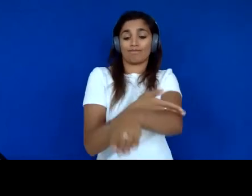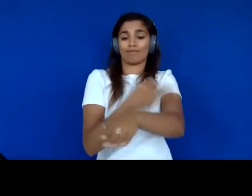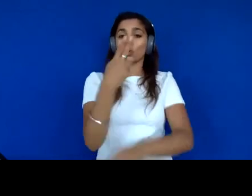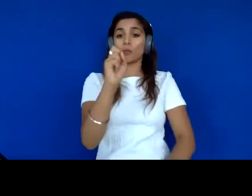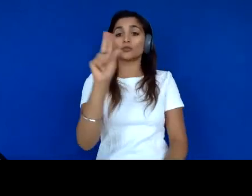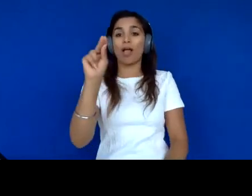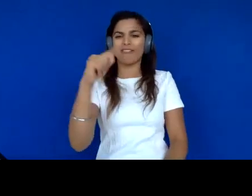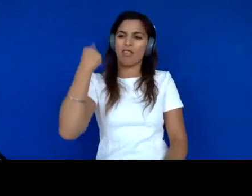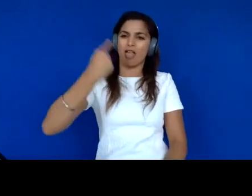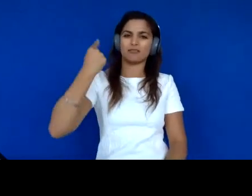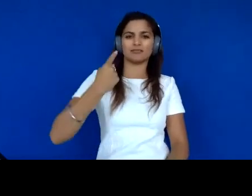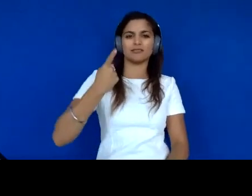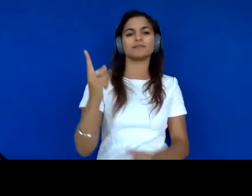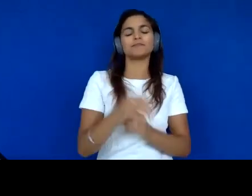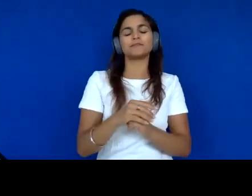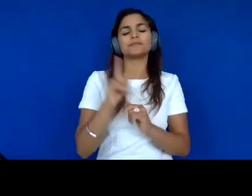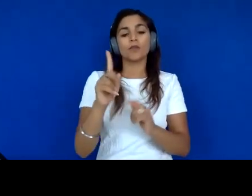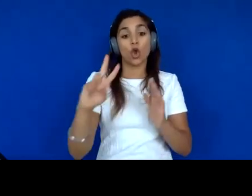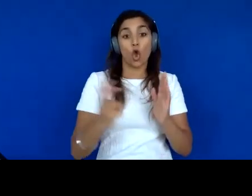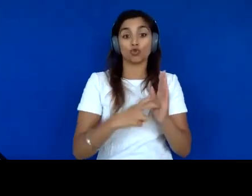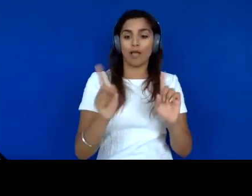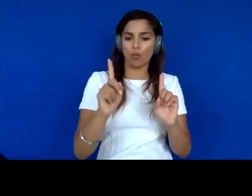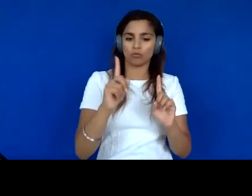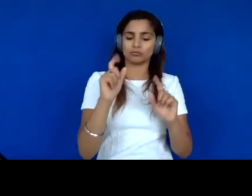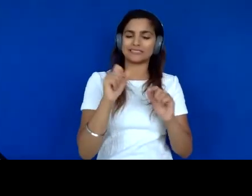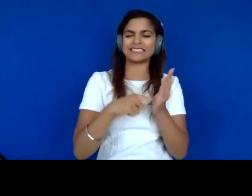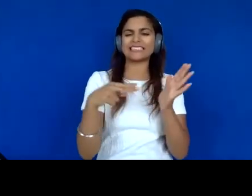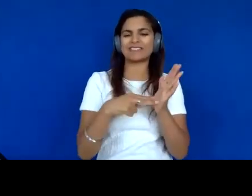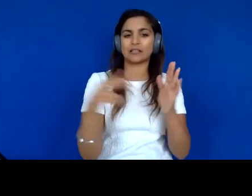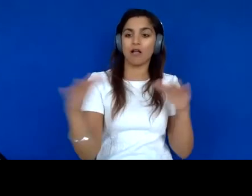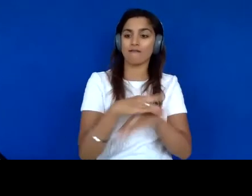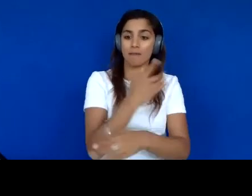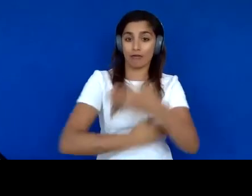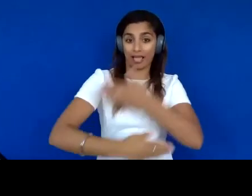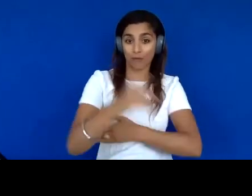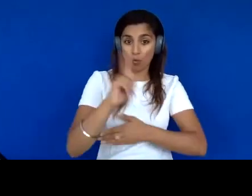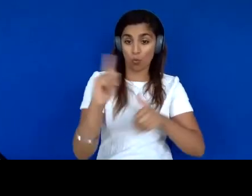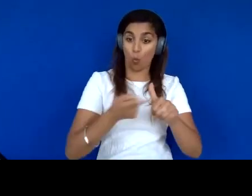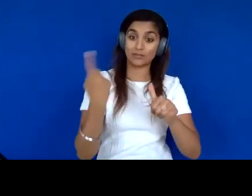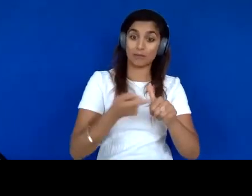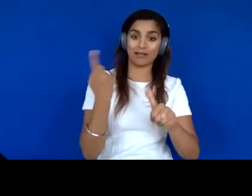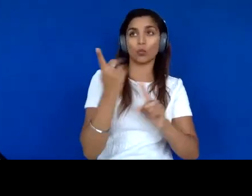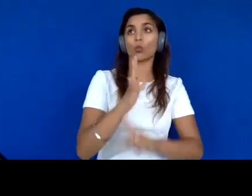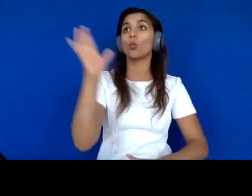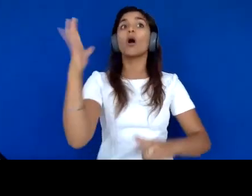contract for television coverage of the Paralympic Games in the UK was automatically given to whoever won the broadcasting rights for the Olympics